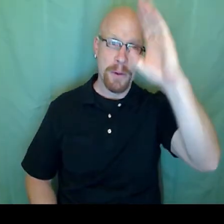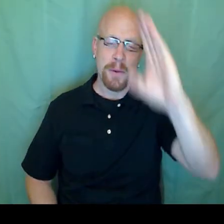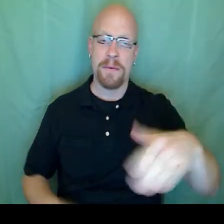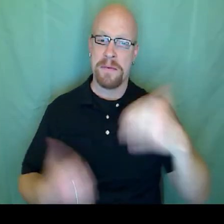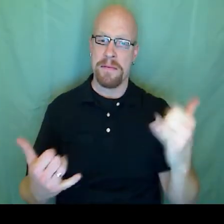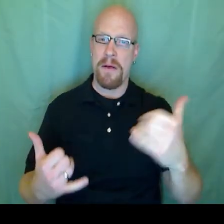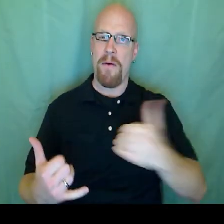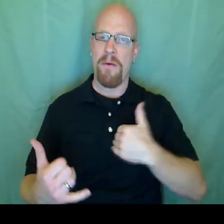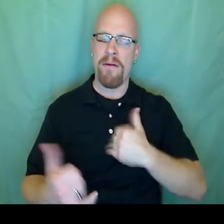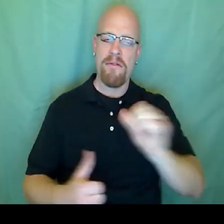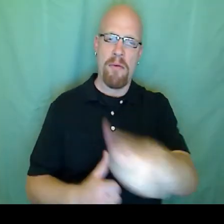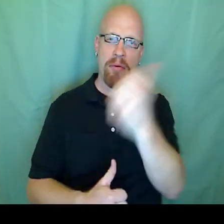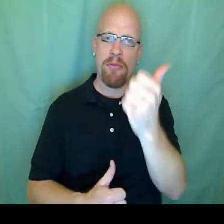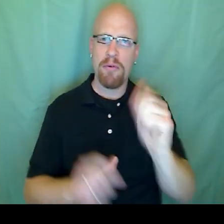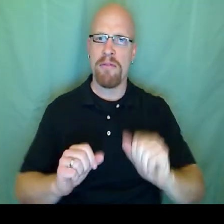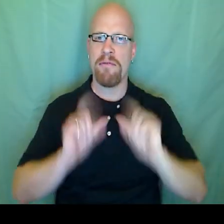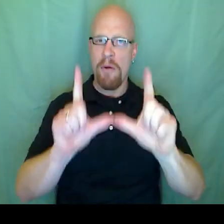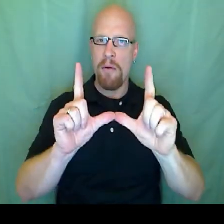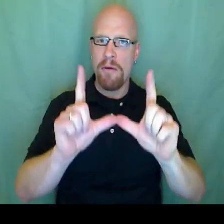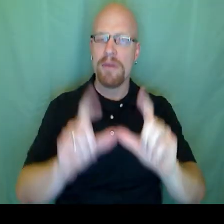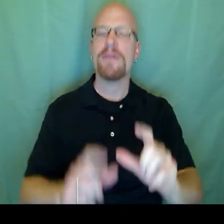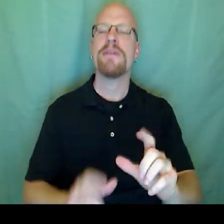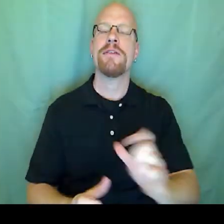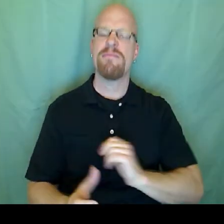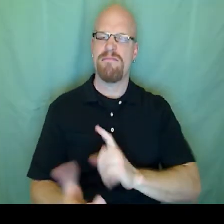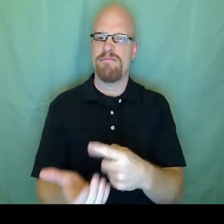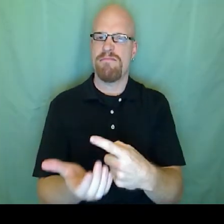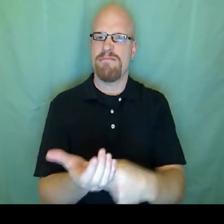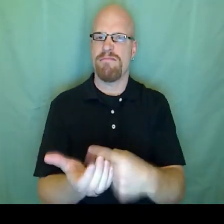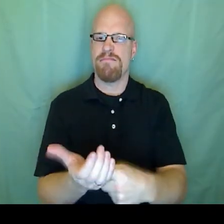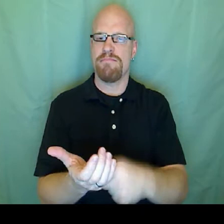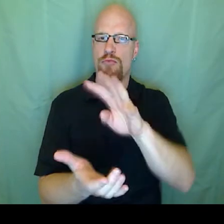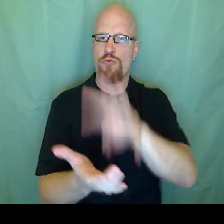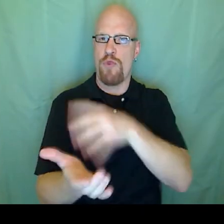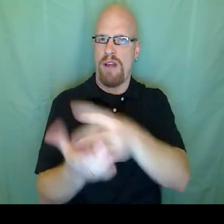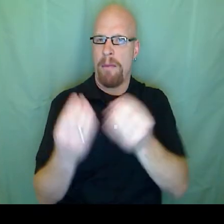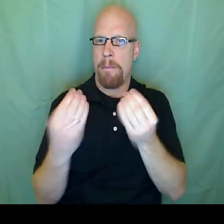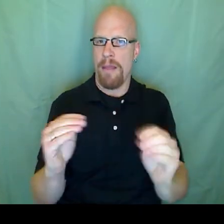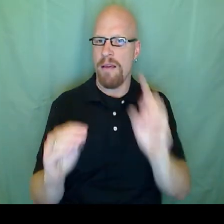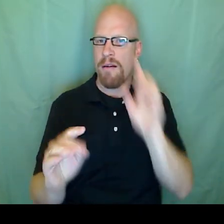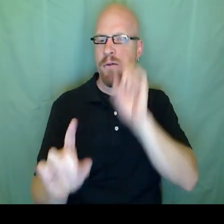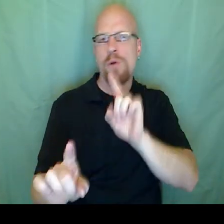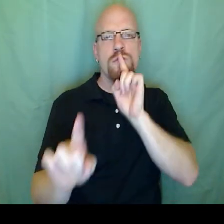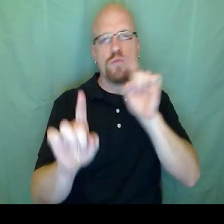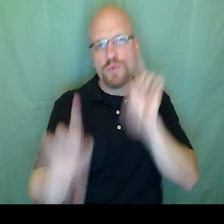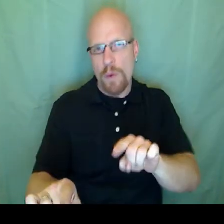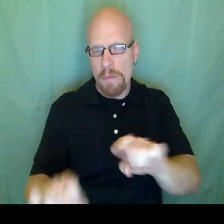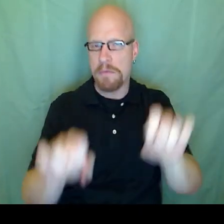Hello. On our vlog, we're discussing the graphing method